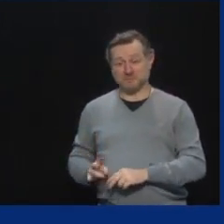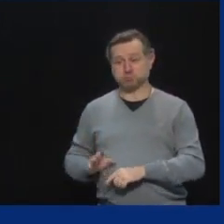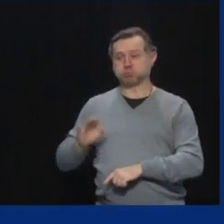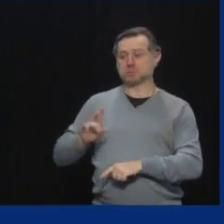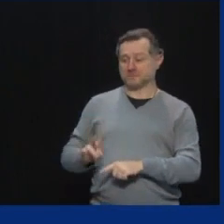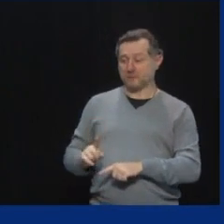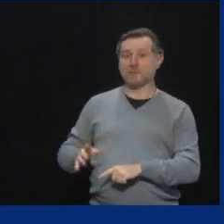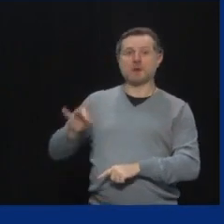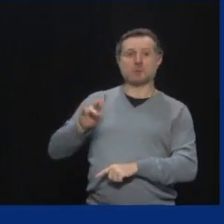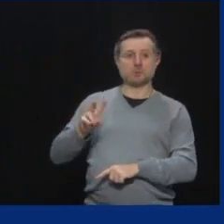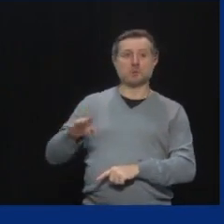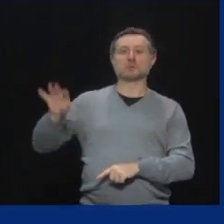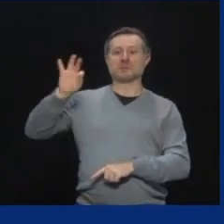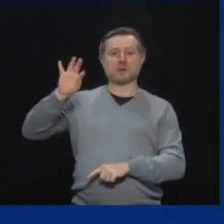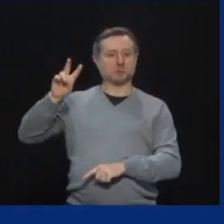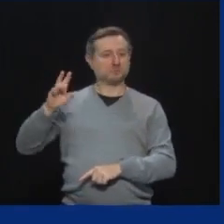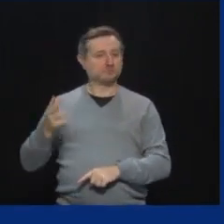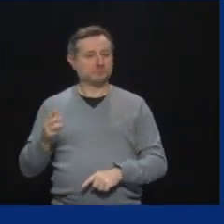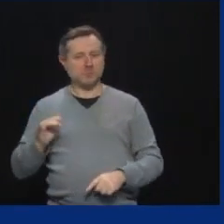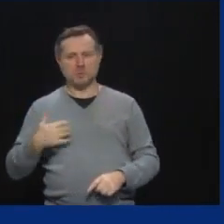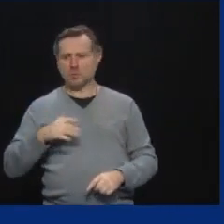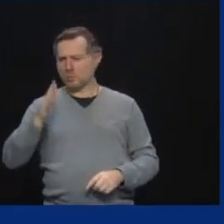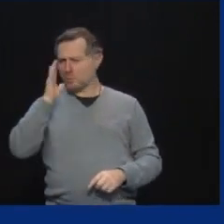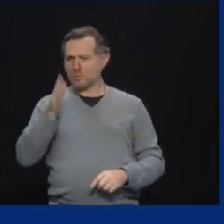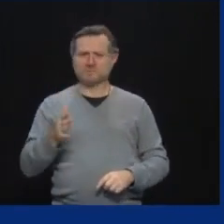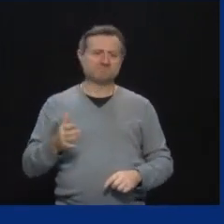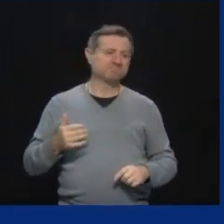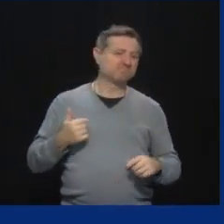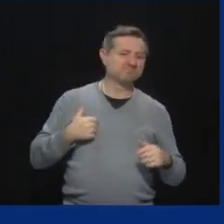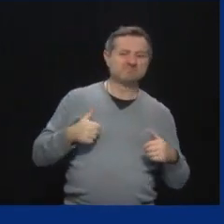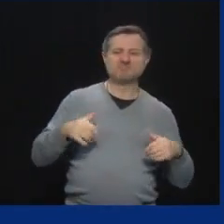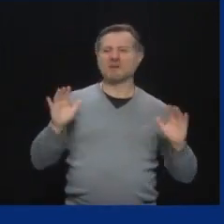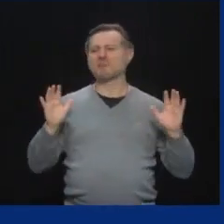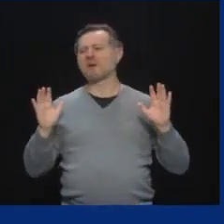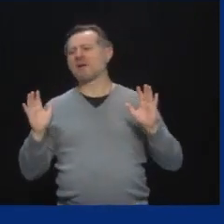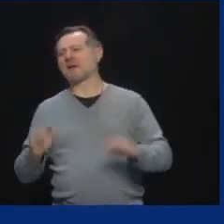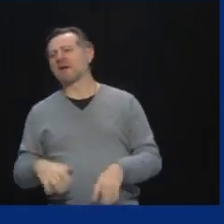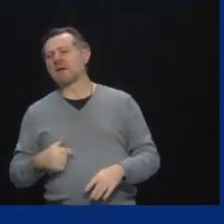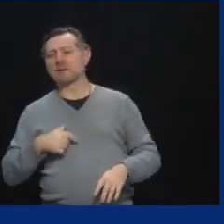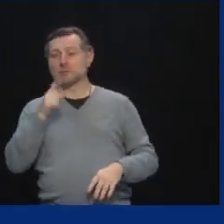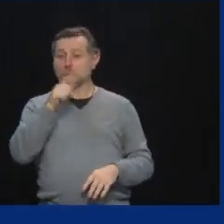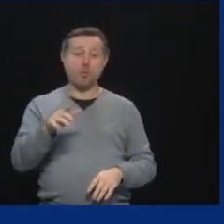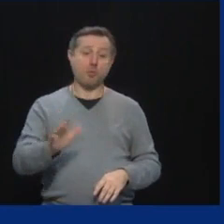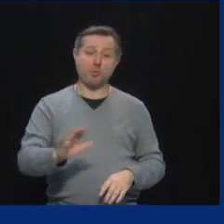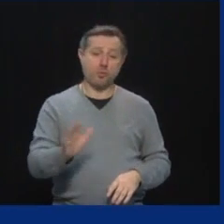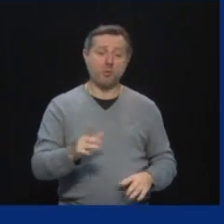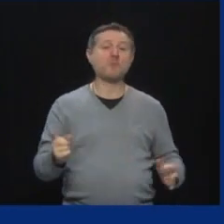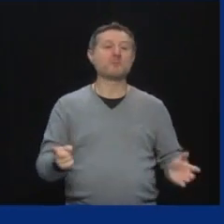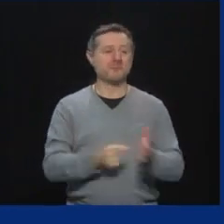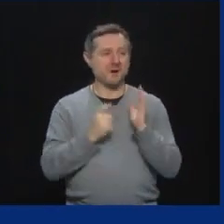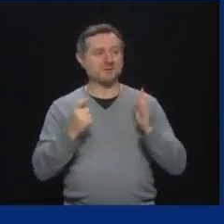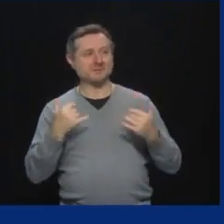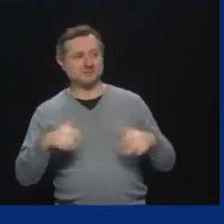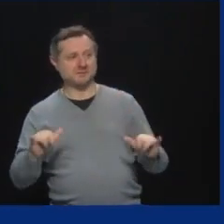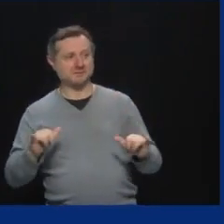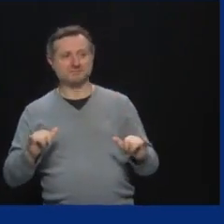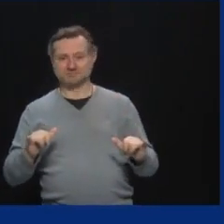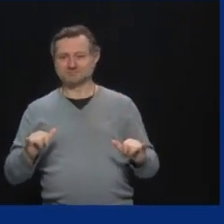deviate from, I'm going to hold firm. And so if you're waiting um what are you waiting for? Because we're not changing our position on that, which